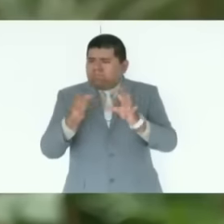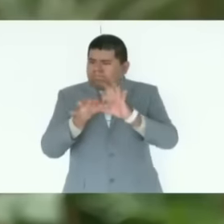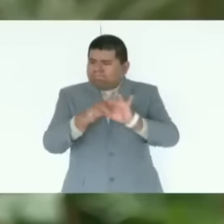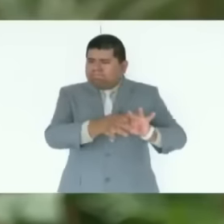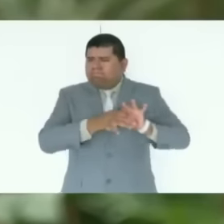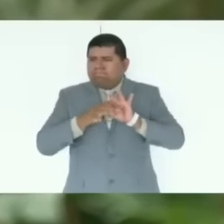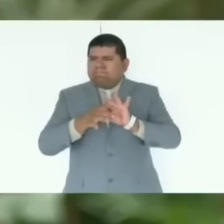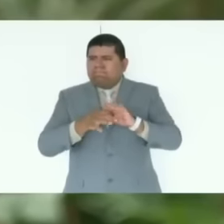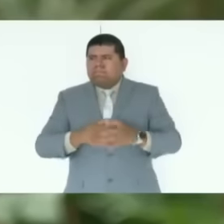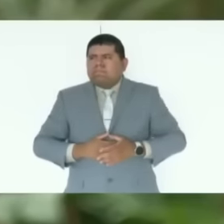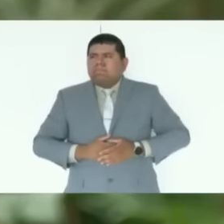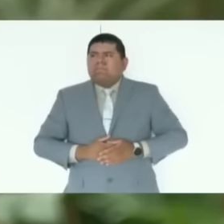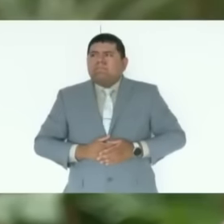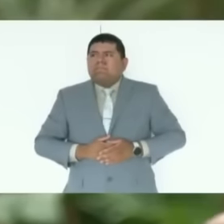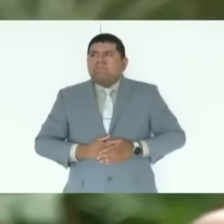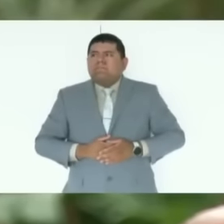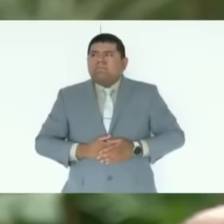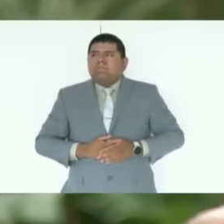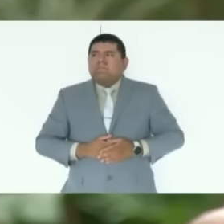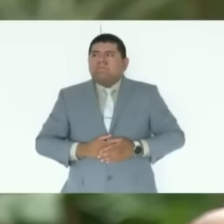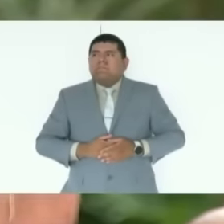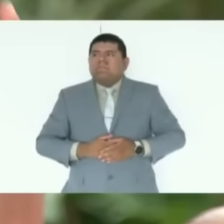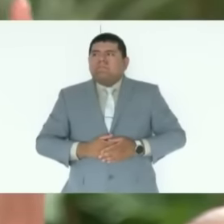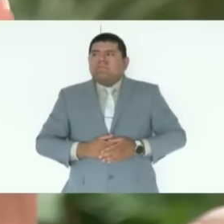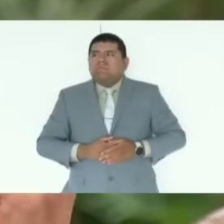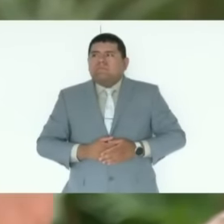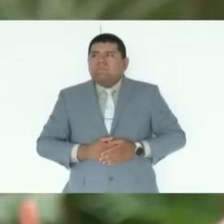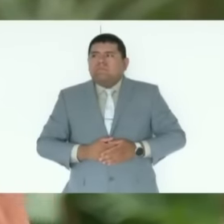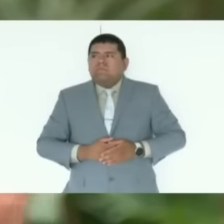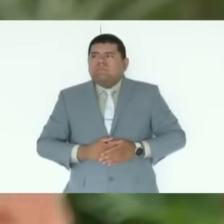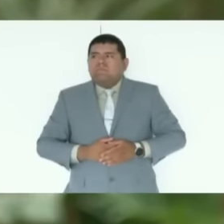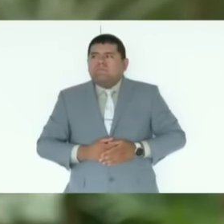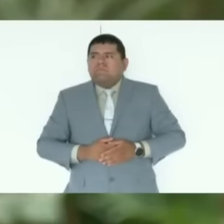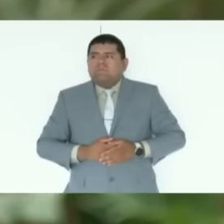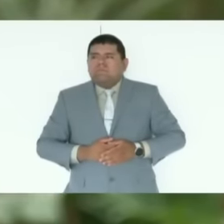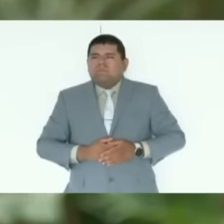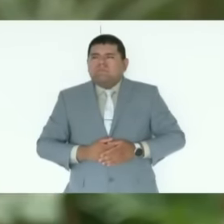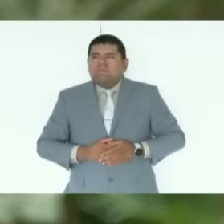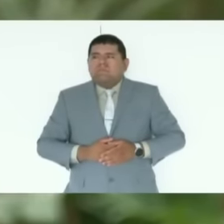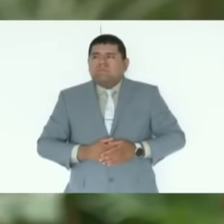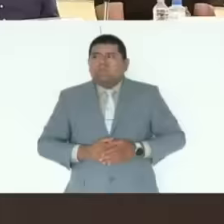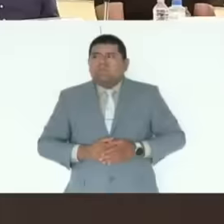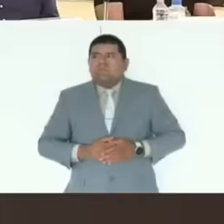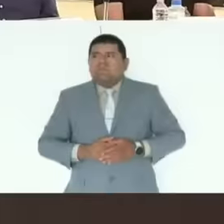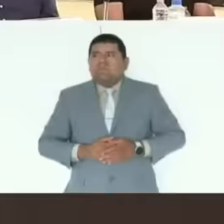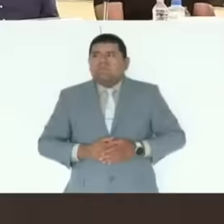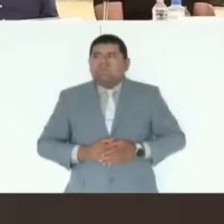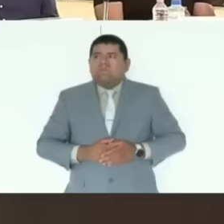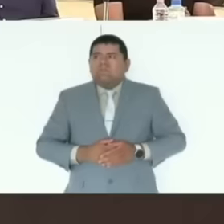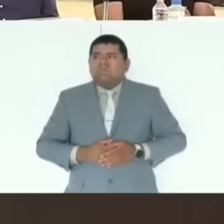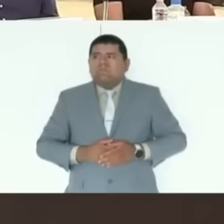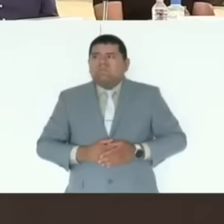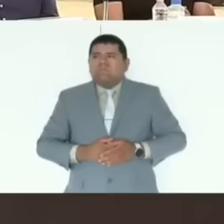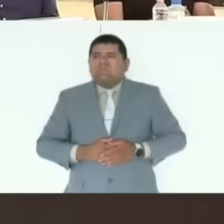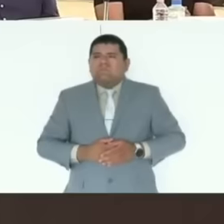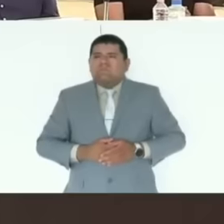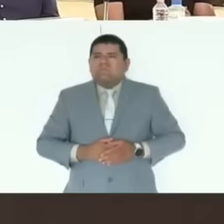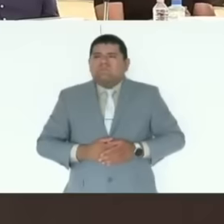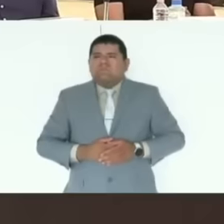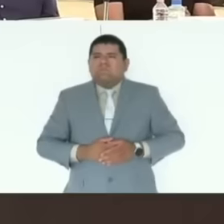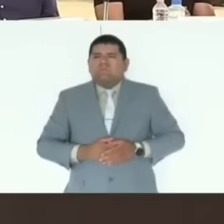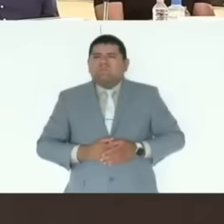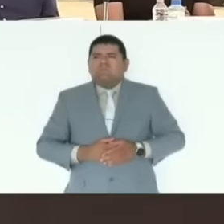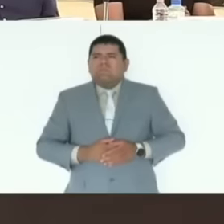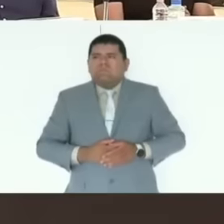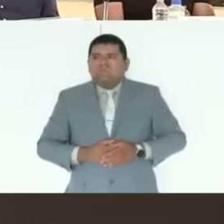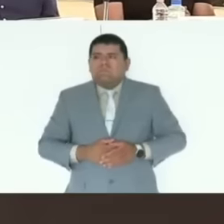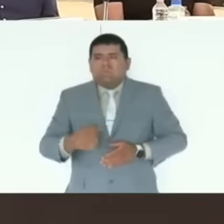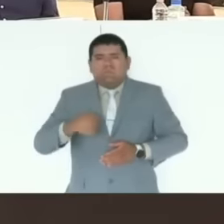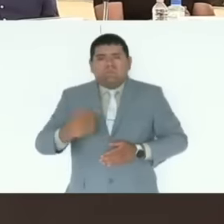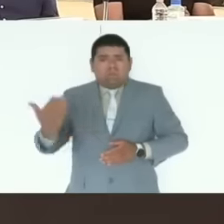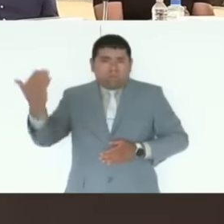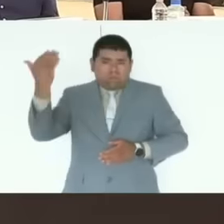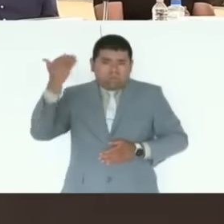know why I put the second floor of the fourth transformation Because when I was secretary of the